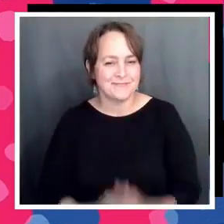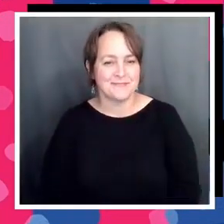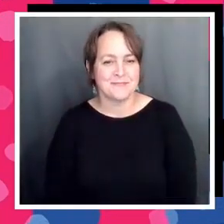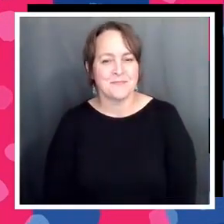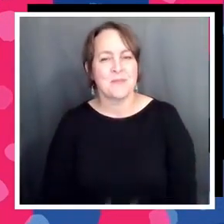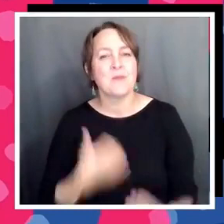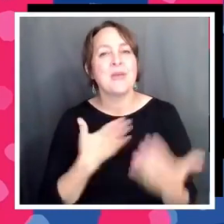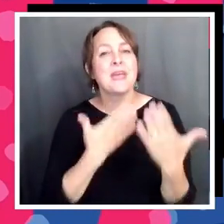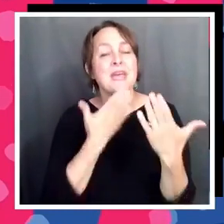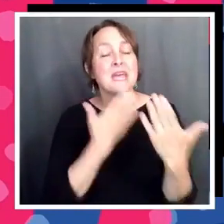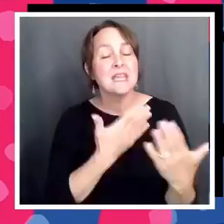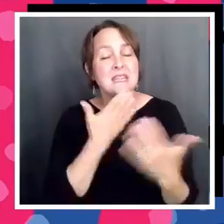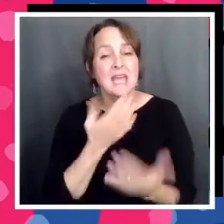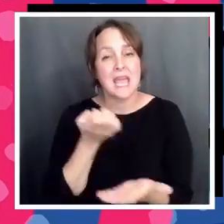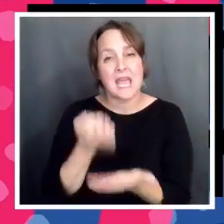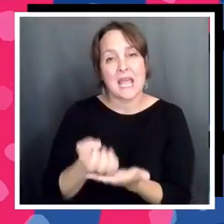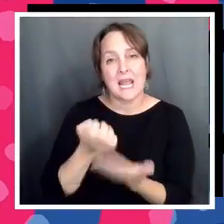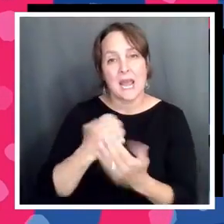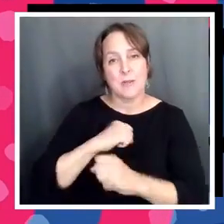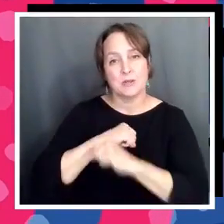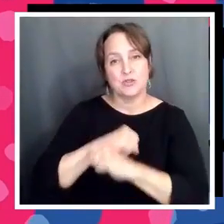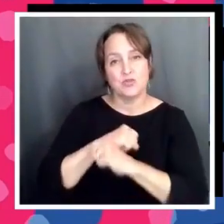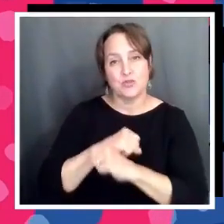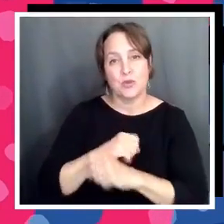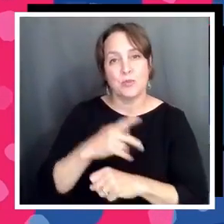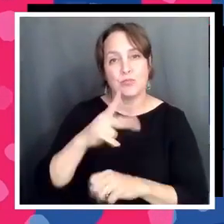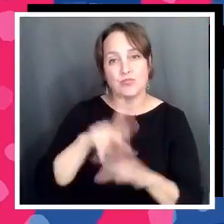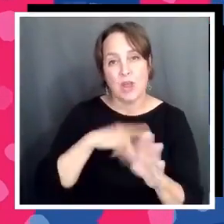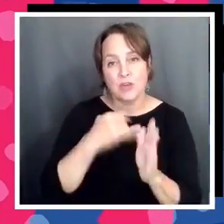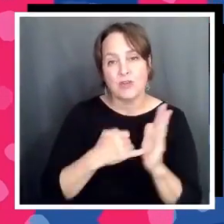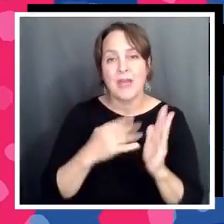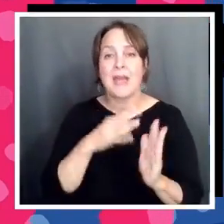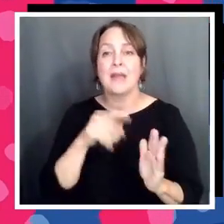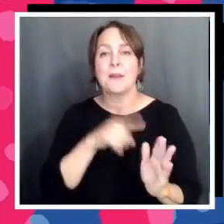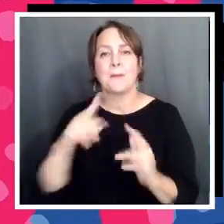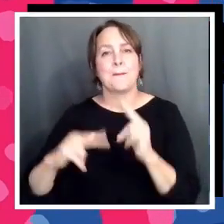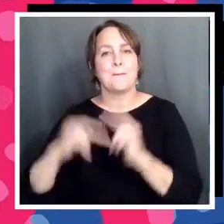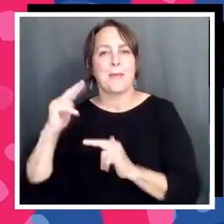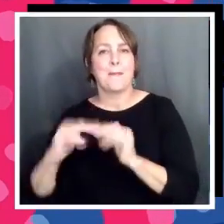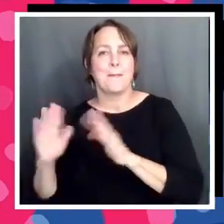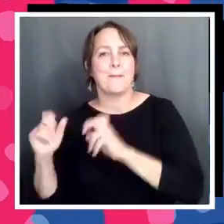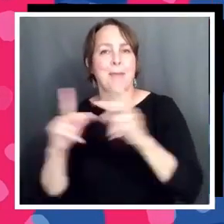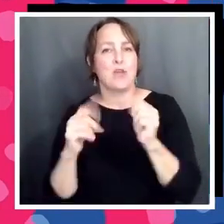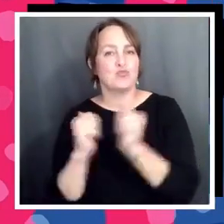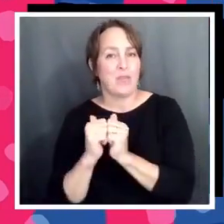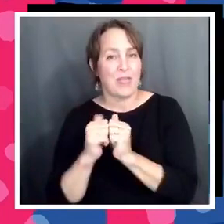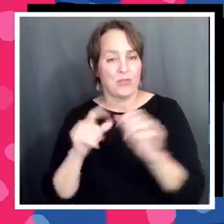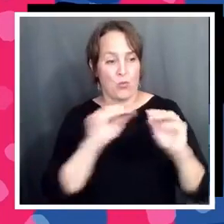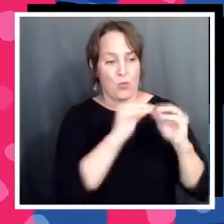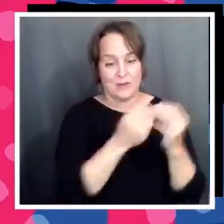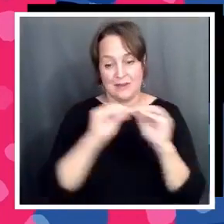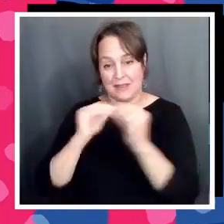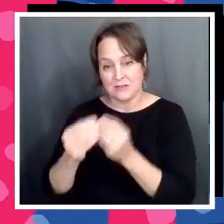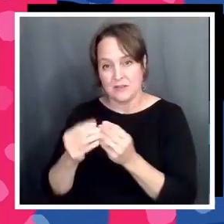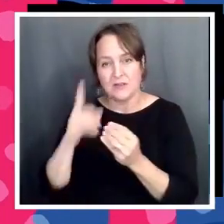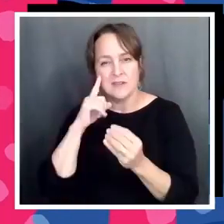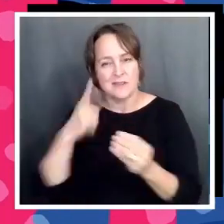CREDIT VIRTUAL RALLY. I WANT TO THANK THE ECONOMIC